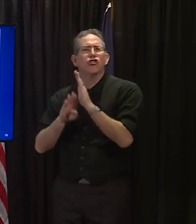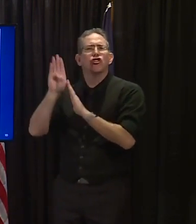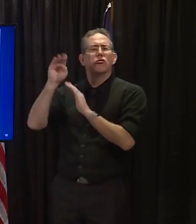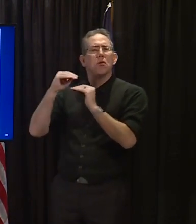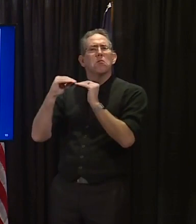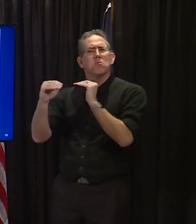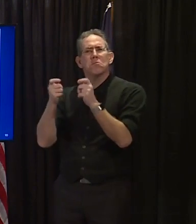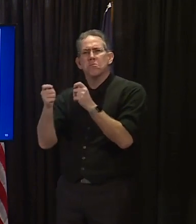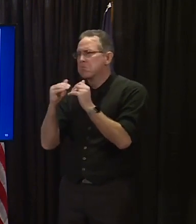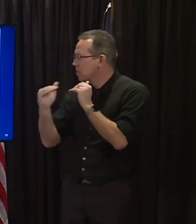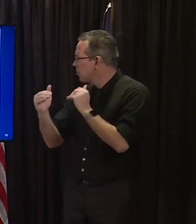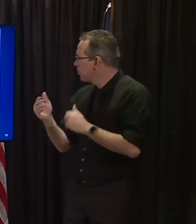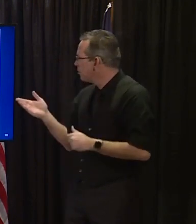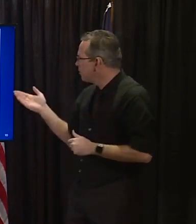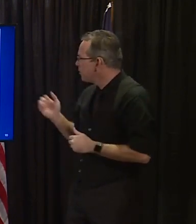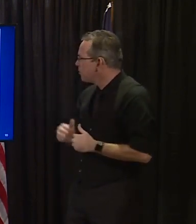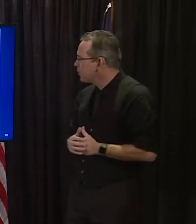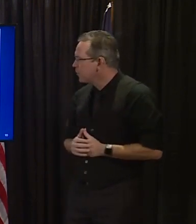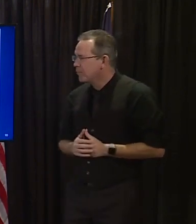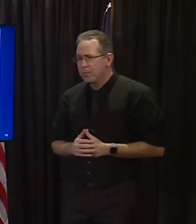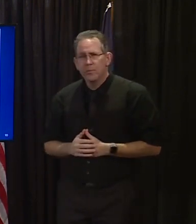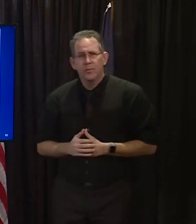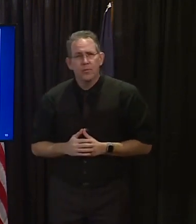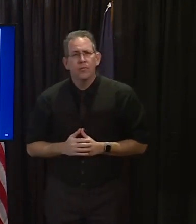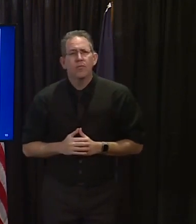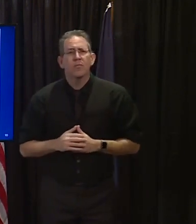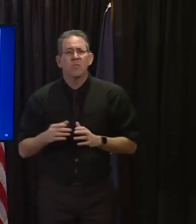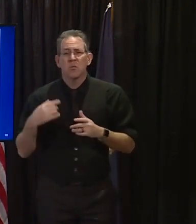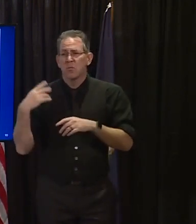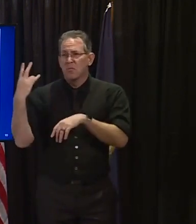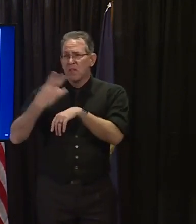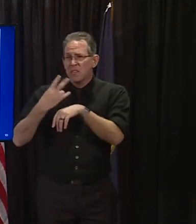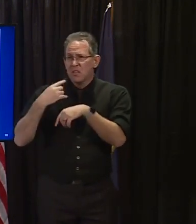Over the last seven days about 63% Of those in the icu are among the